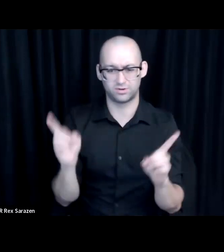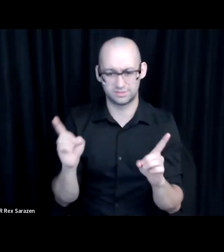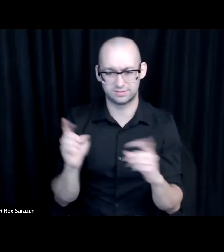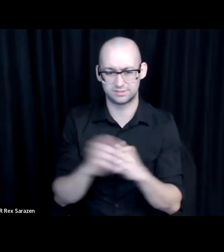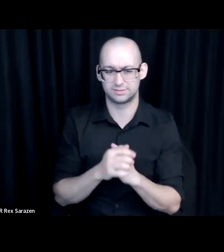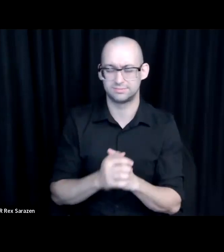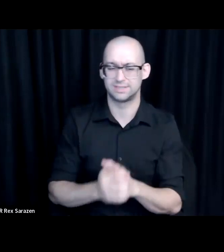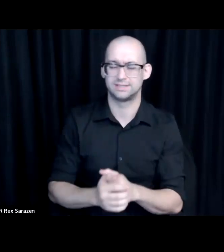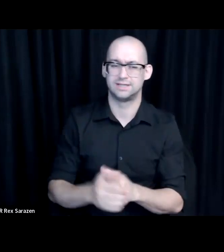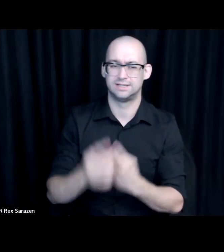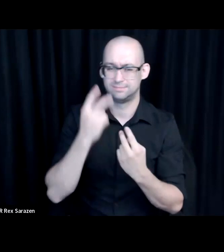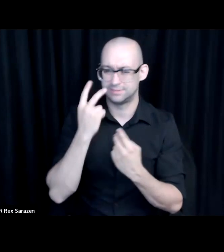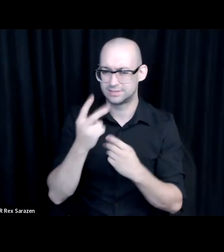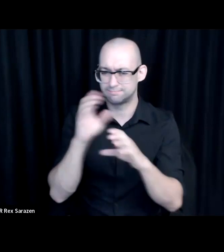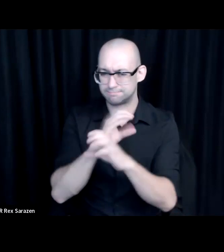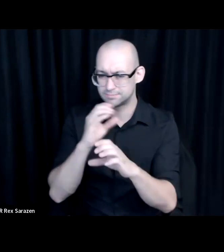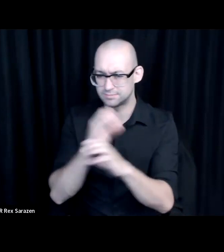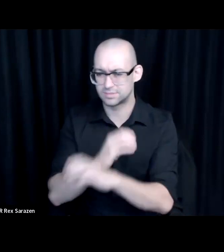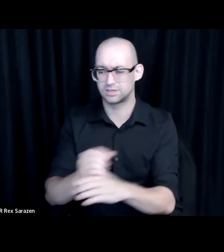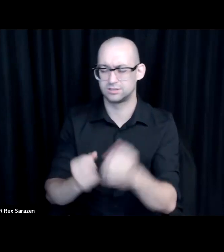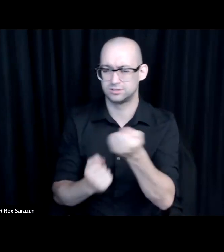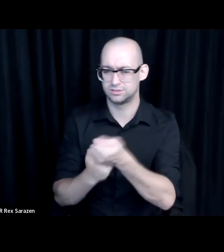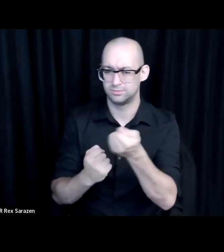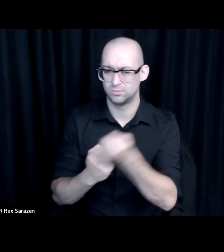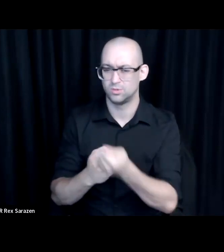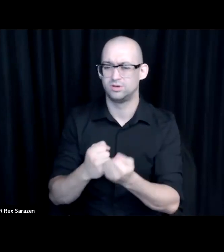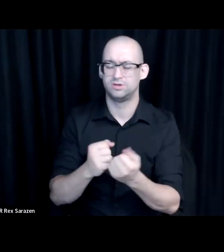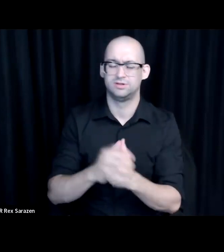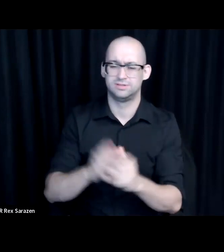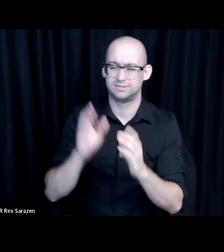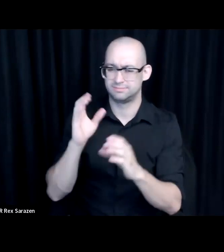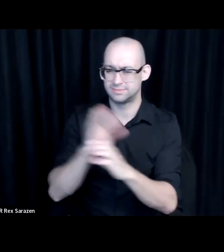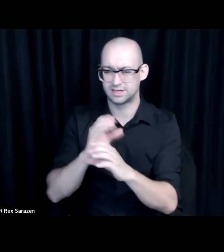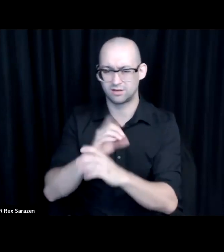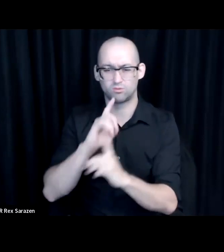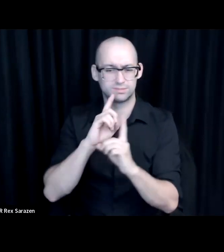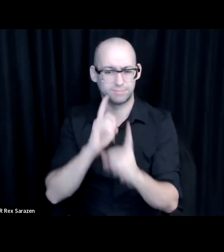that we continue to seek or to support seeks to be responsive to those differences. So again,